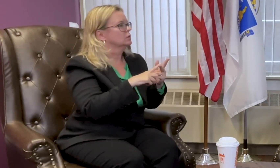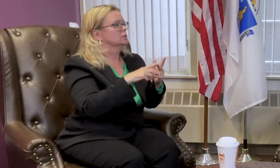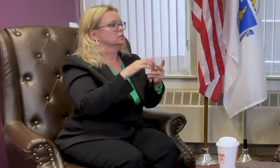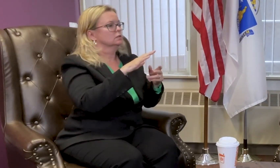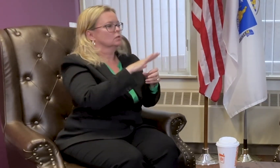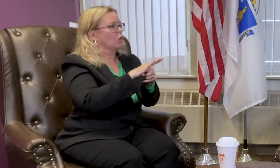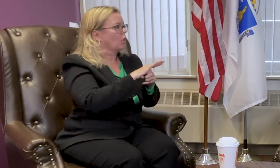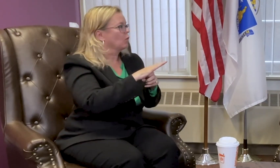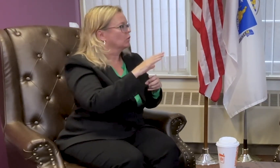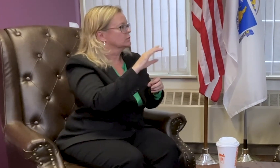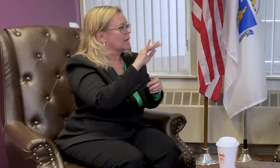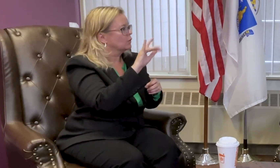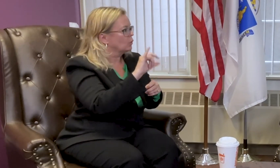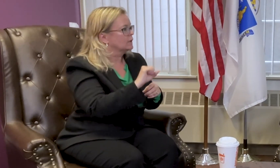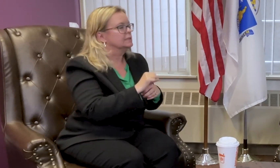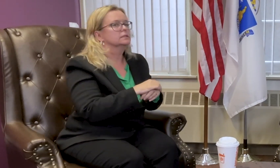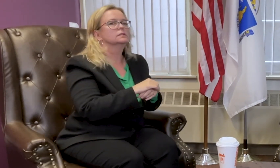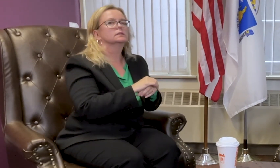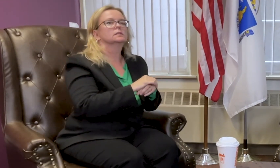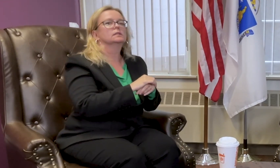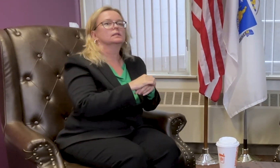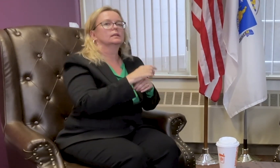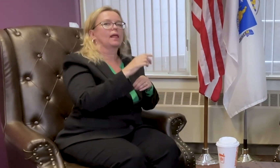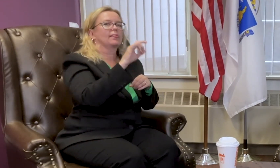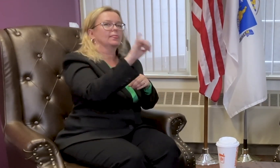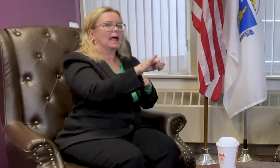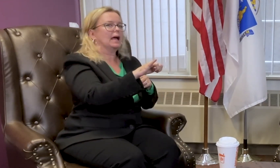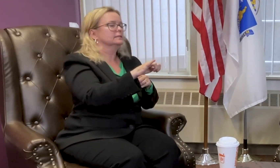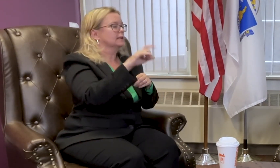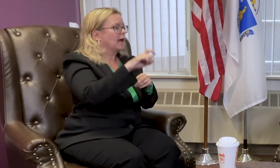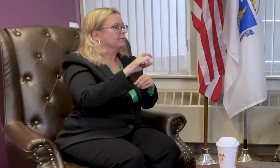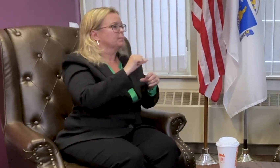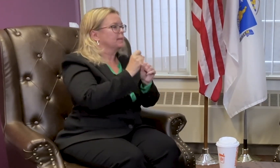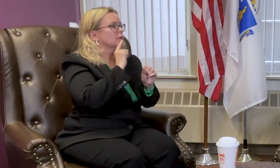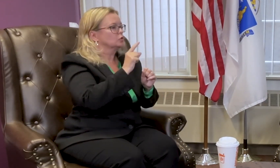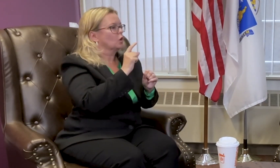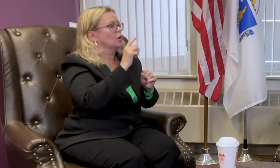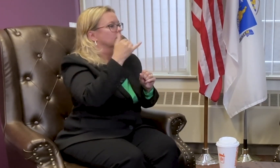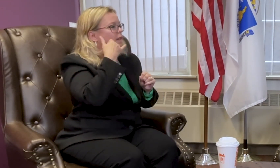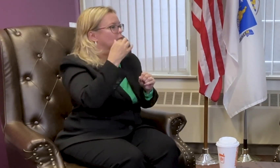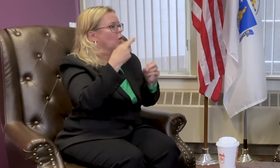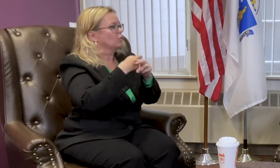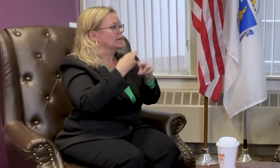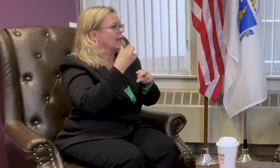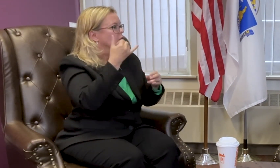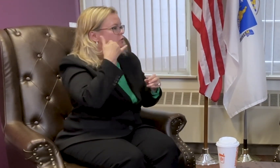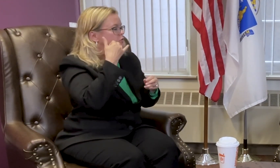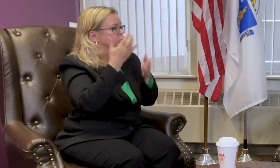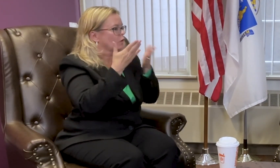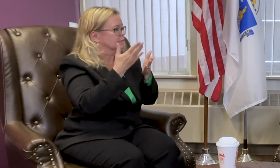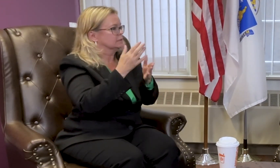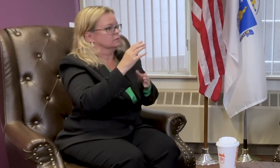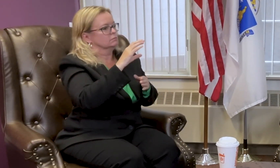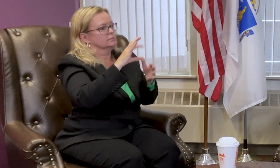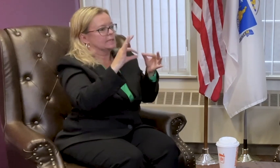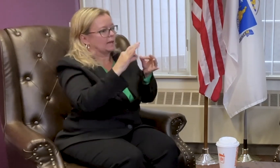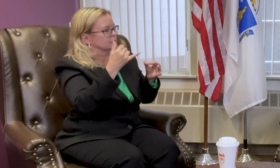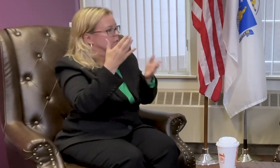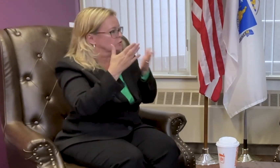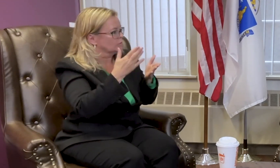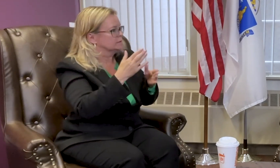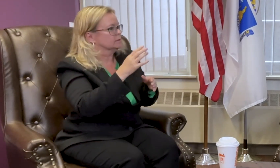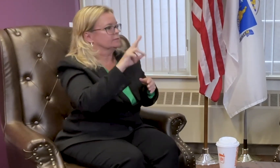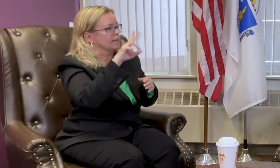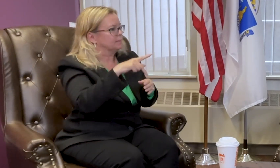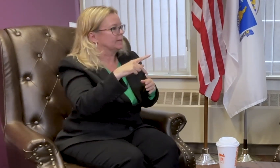This ensures all phone relay services, captioning services, and videophone services are available.